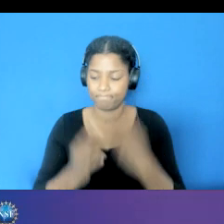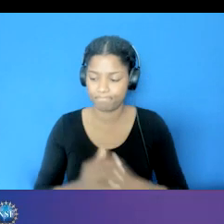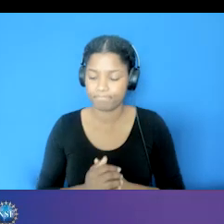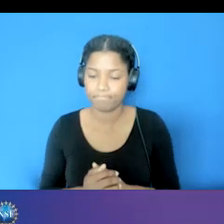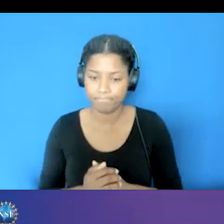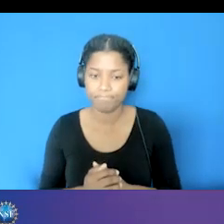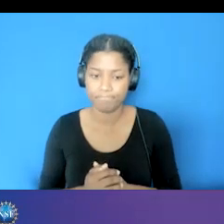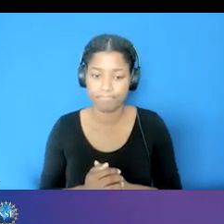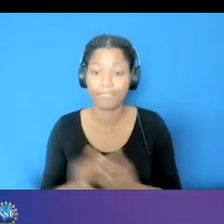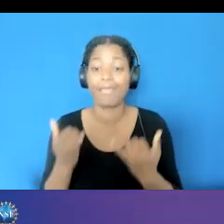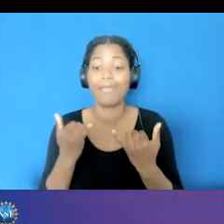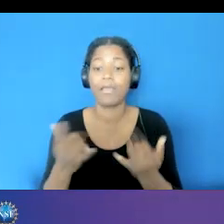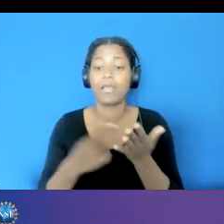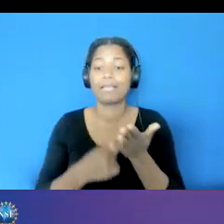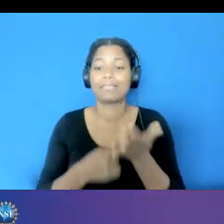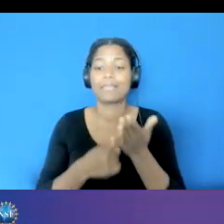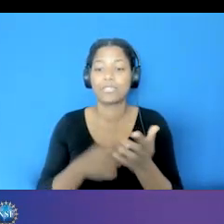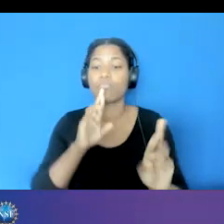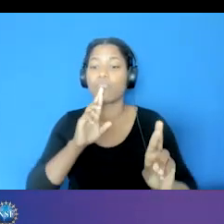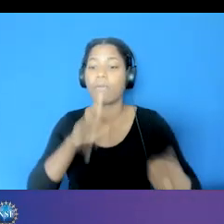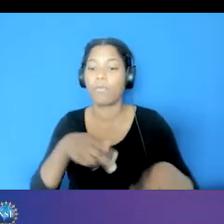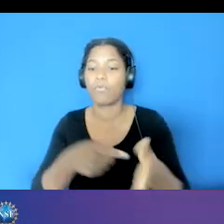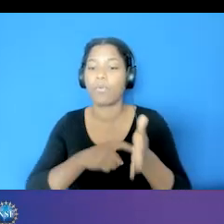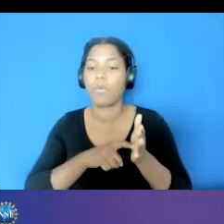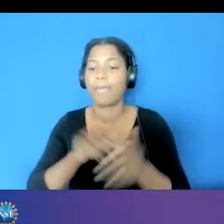And let's talk a little bit about the report requirements.